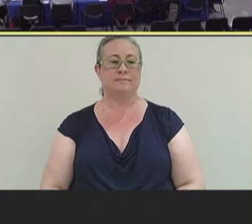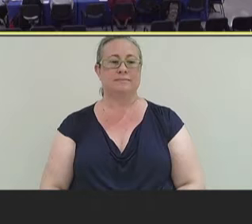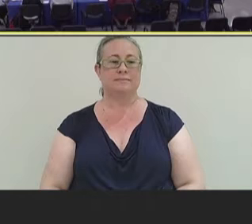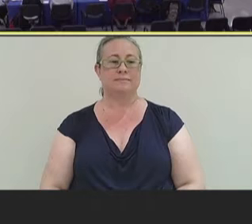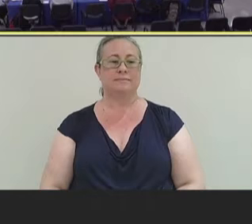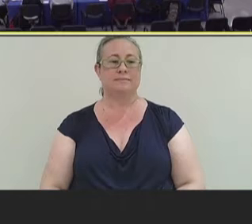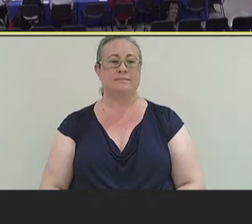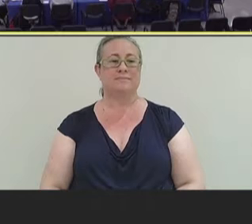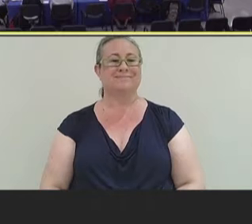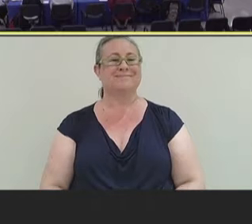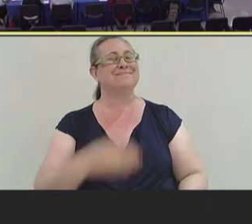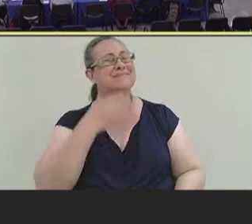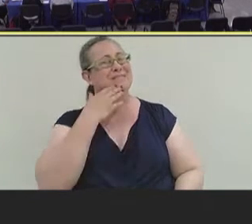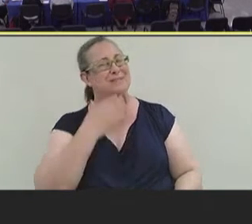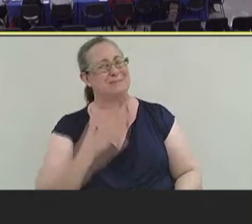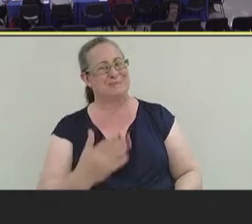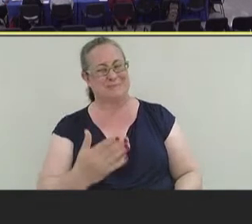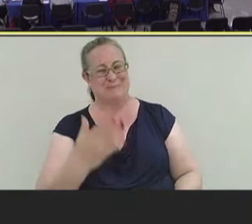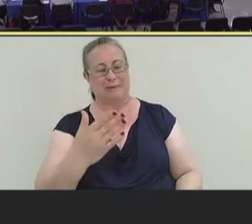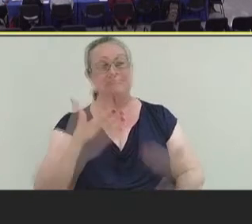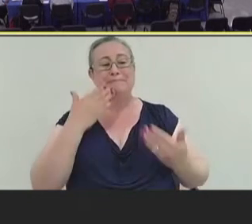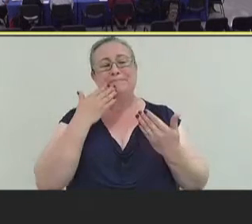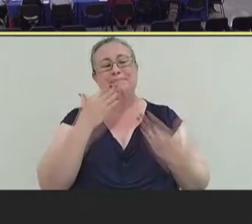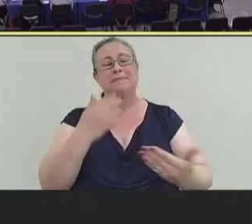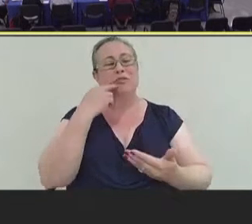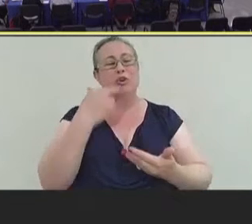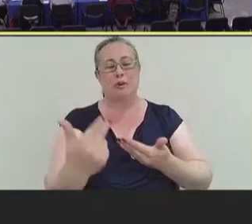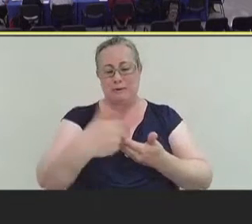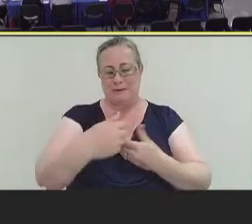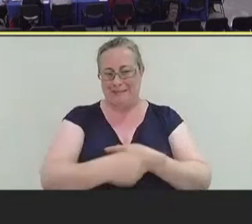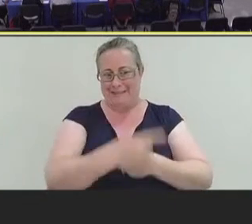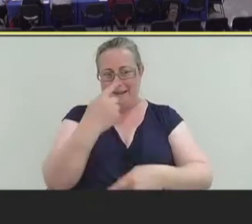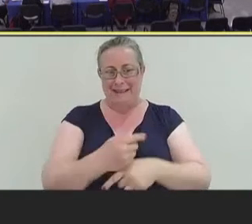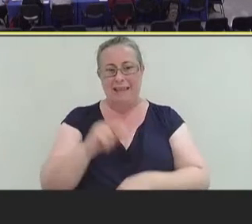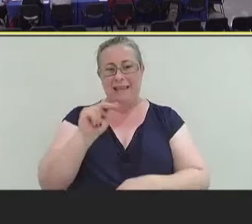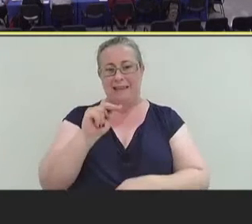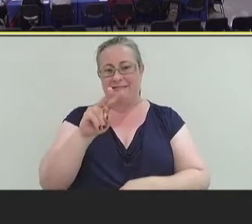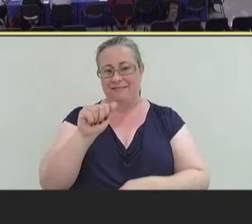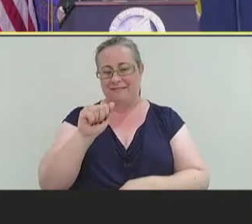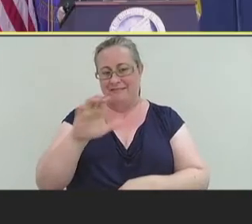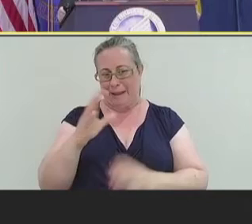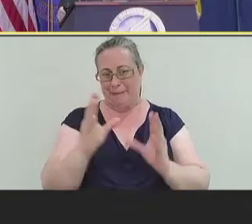Well, good morning. Thank you for joining us for today's NVAC meeting. Thank you, Dr. Levine,